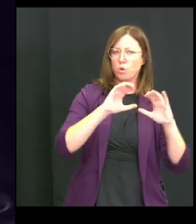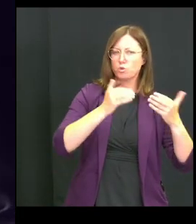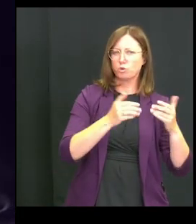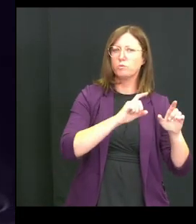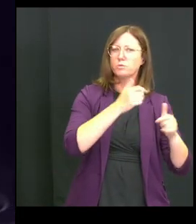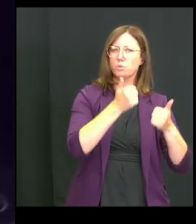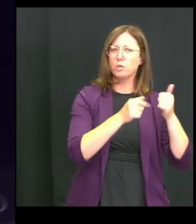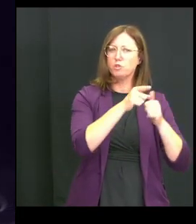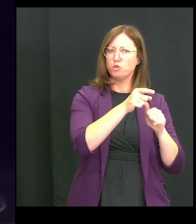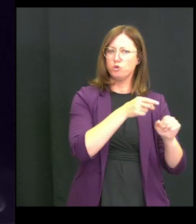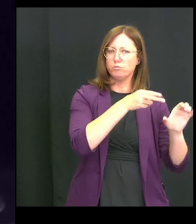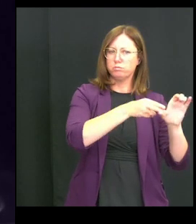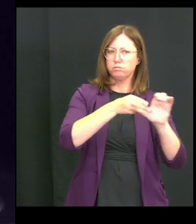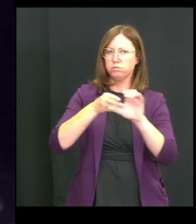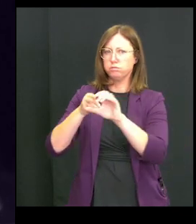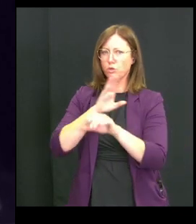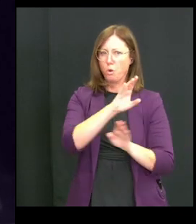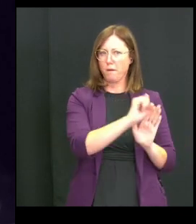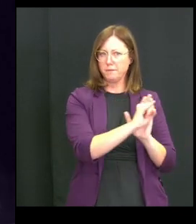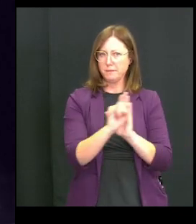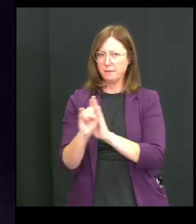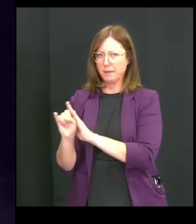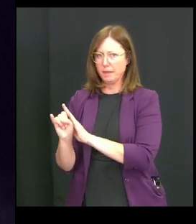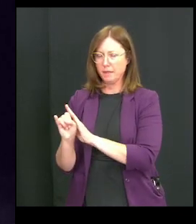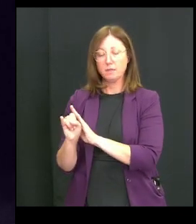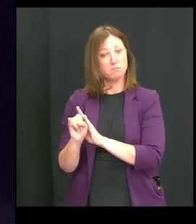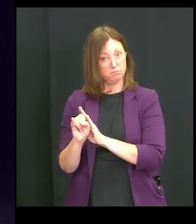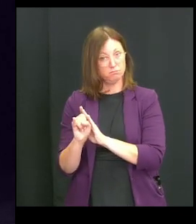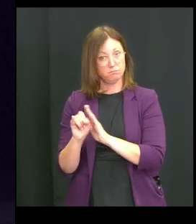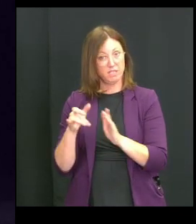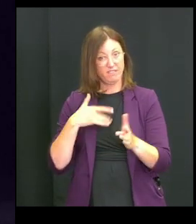and how important these groups are to their sense of self.